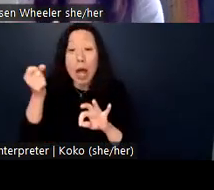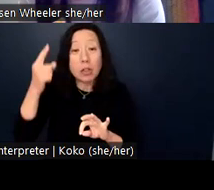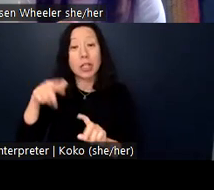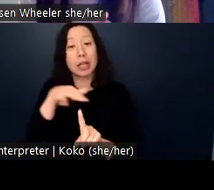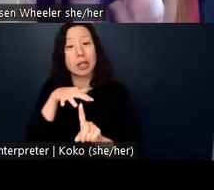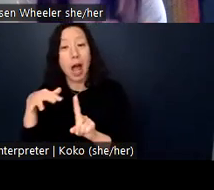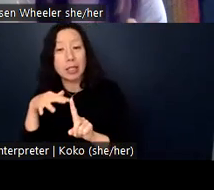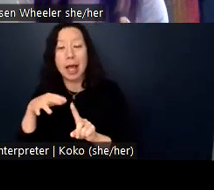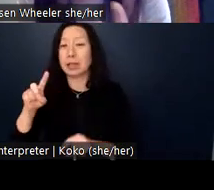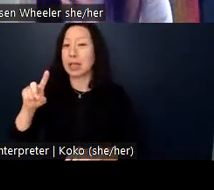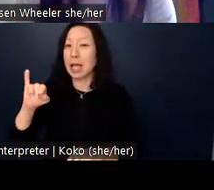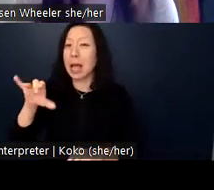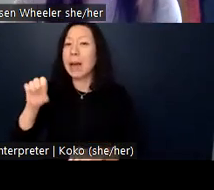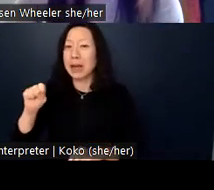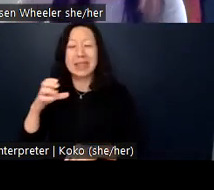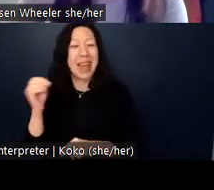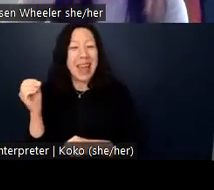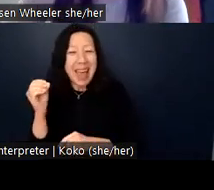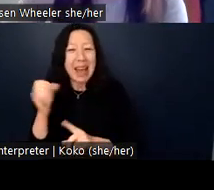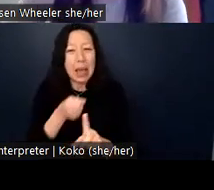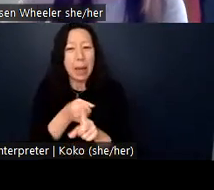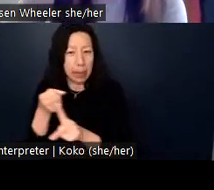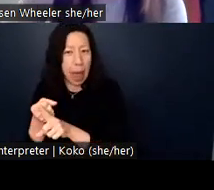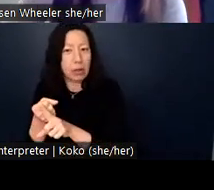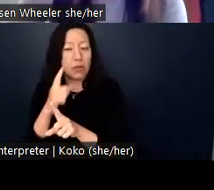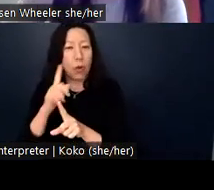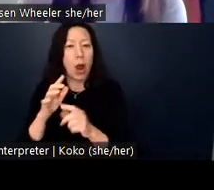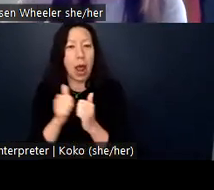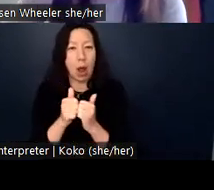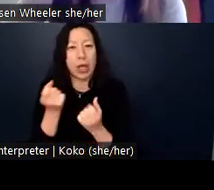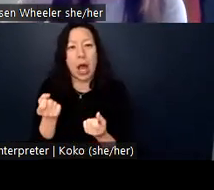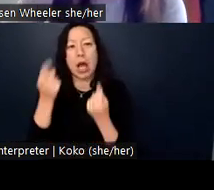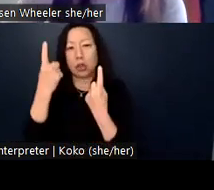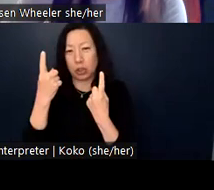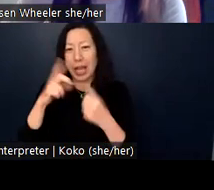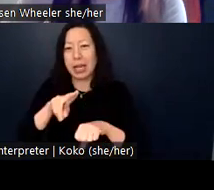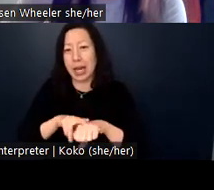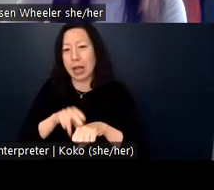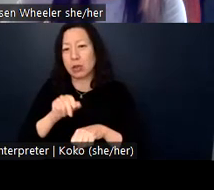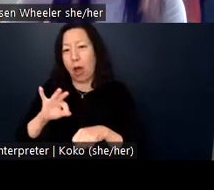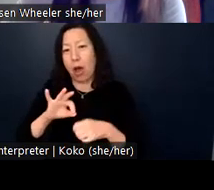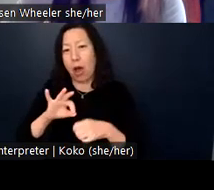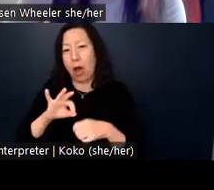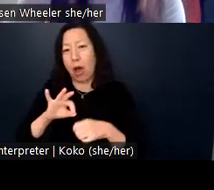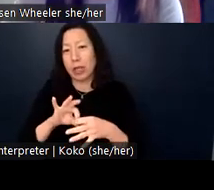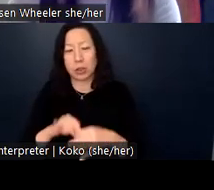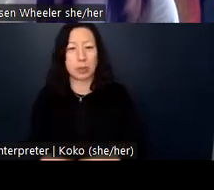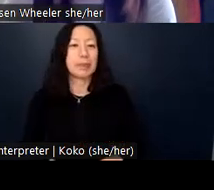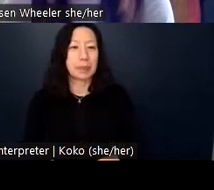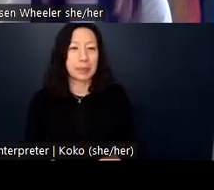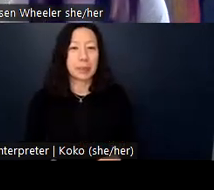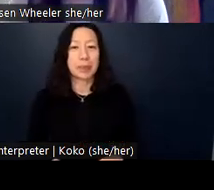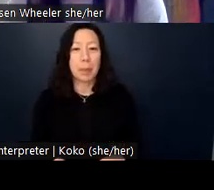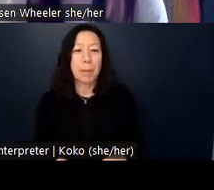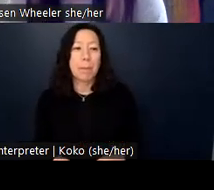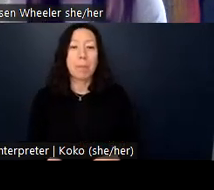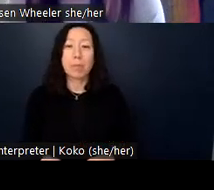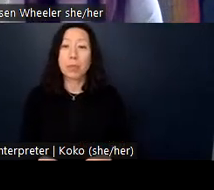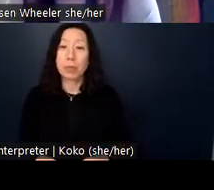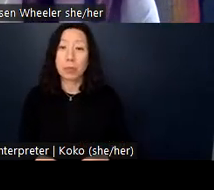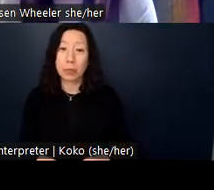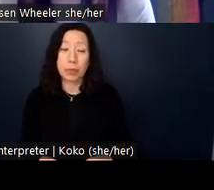nature of a relationship 12:15:33 So we'll dive a bit more into the